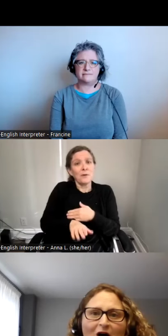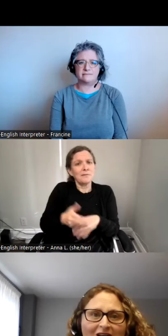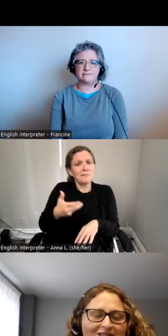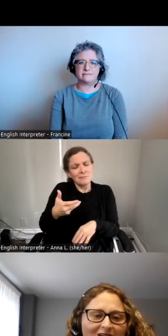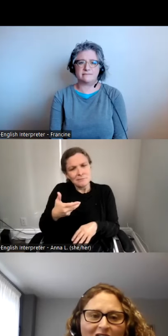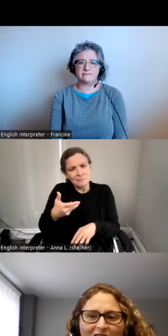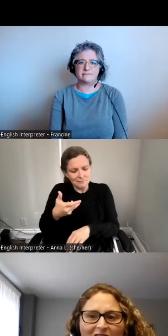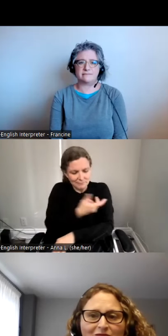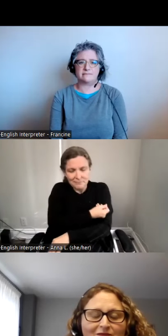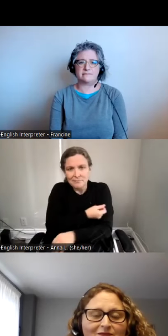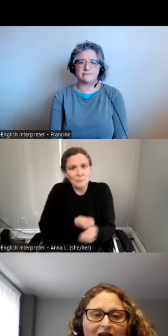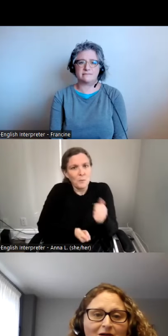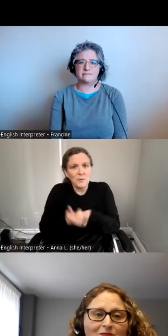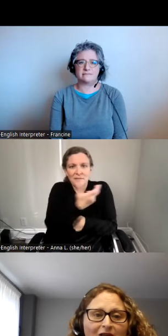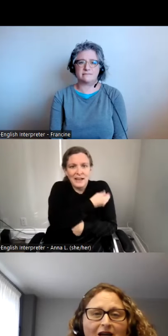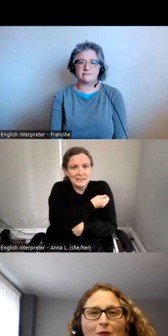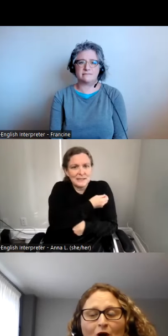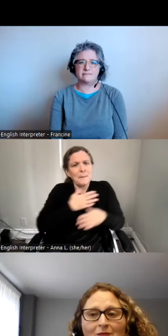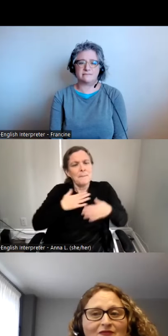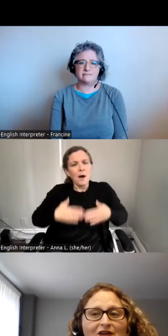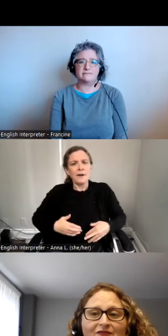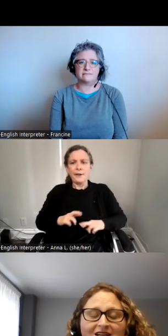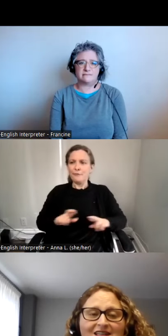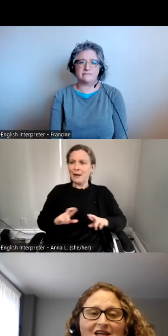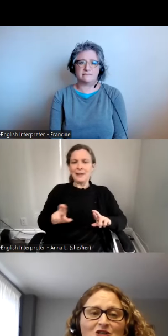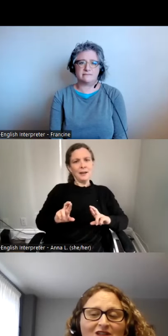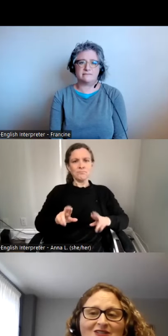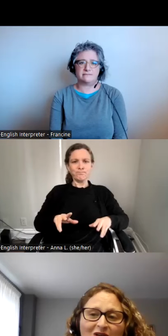the greatest thing, because that's general when I we give most of our vaccines is when kids are young, and their